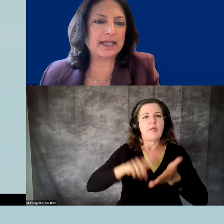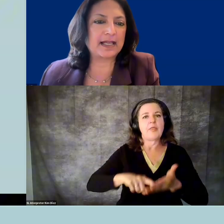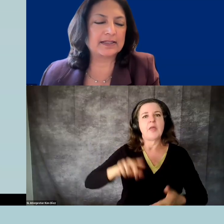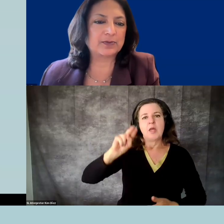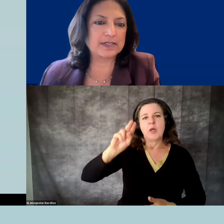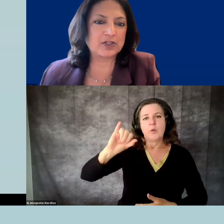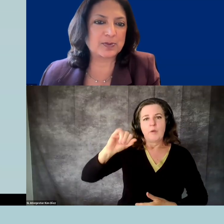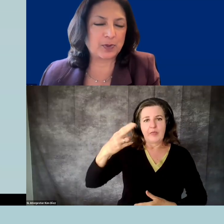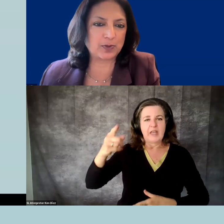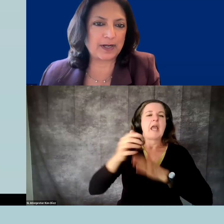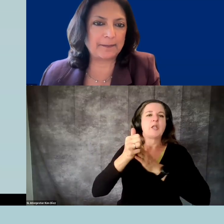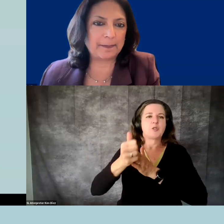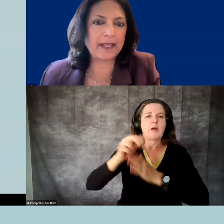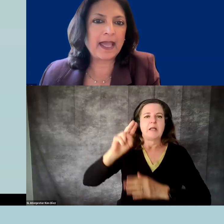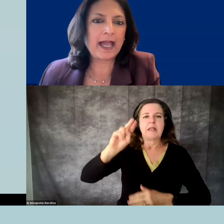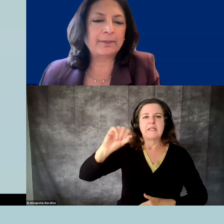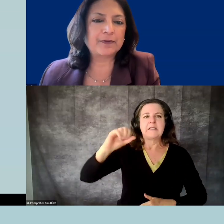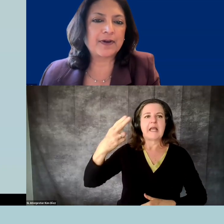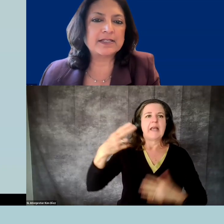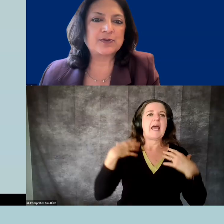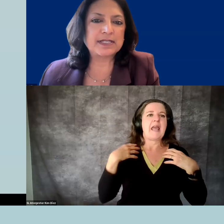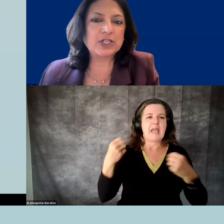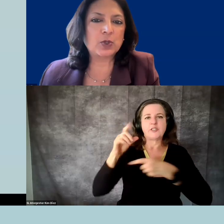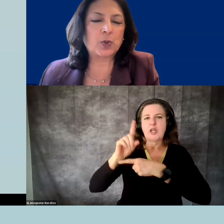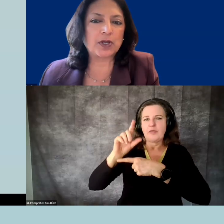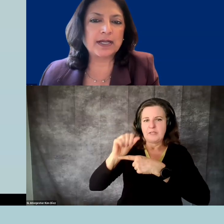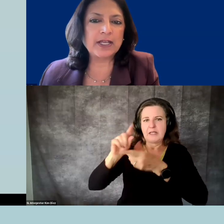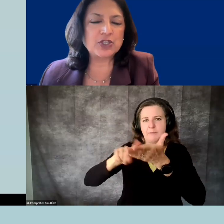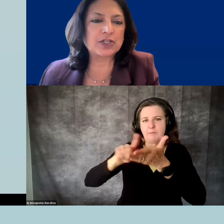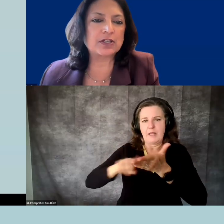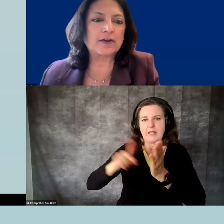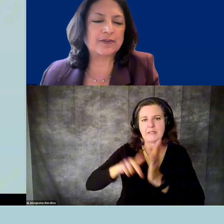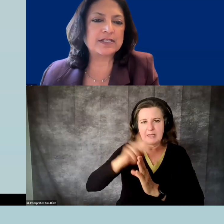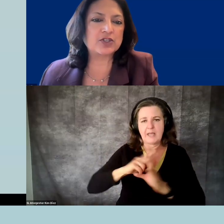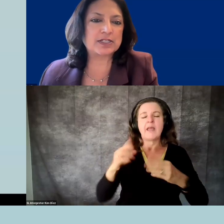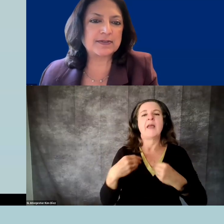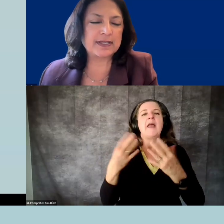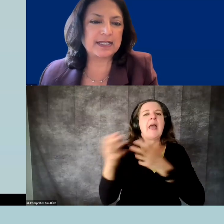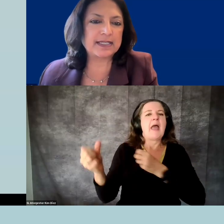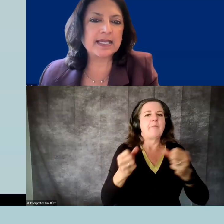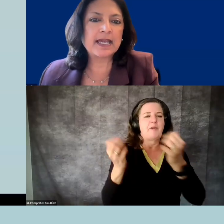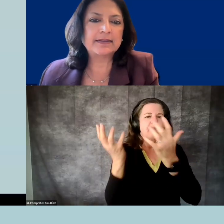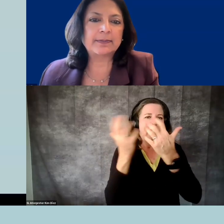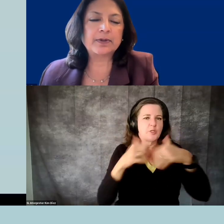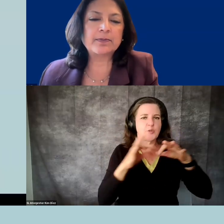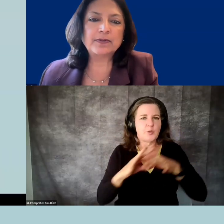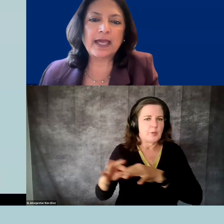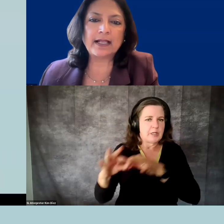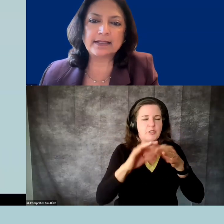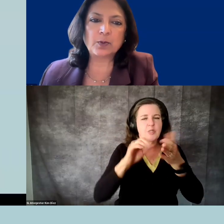Health Research Program, and provides strategic coordination of research activities that promote the health